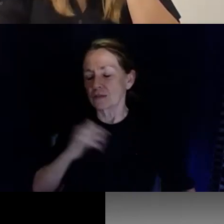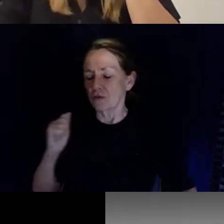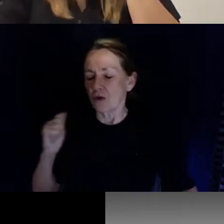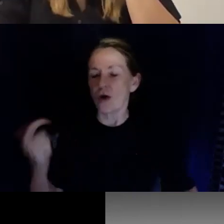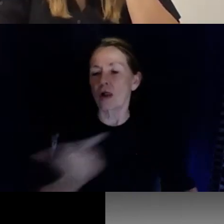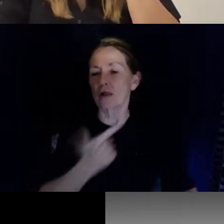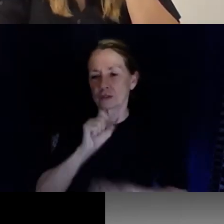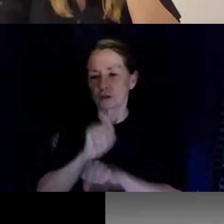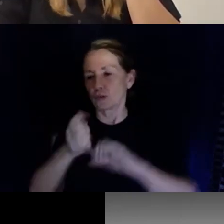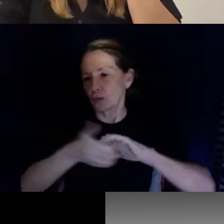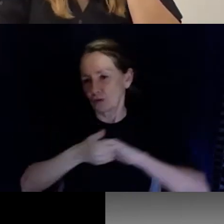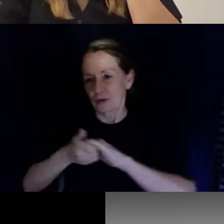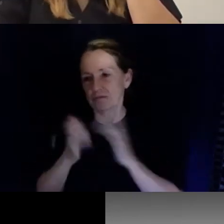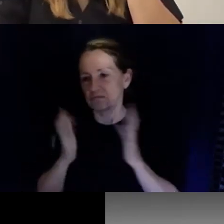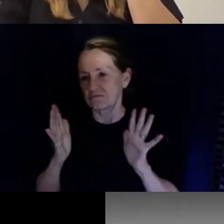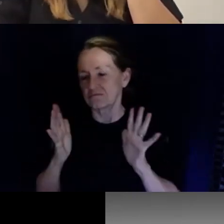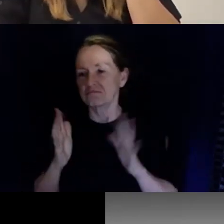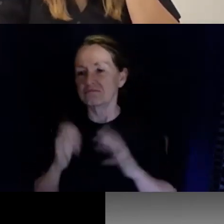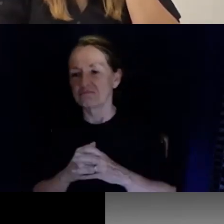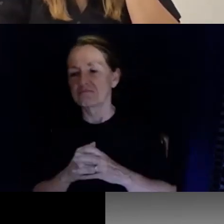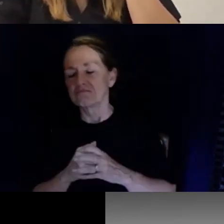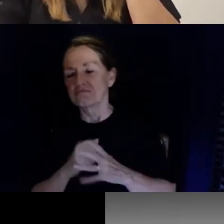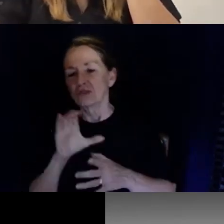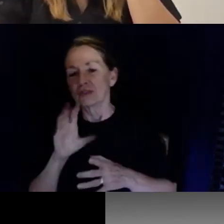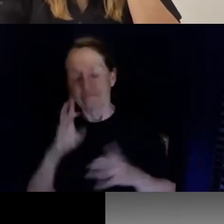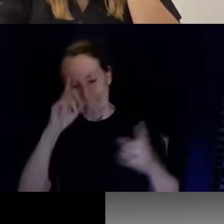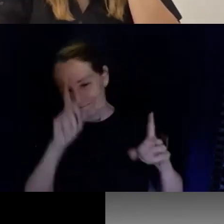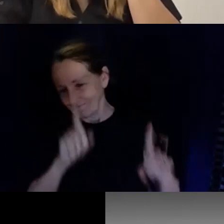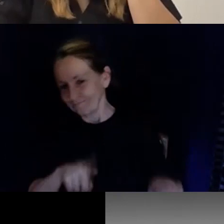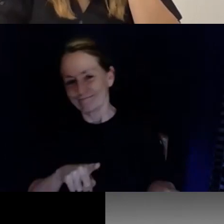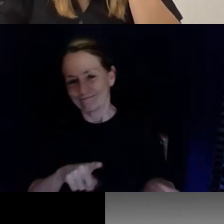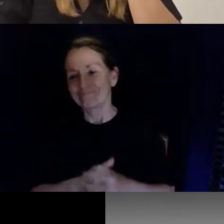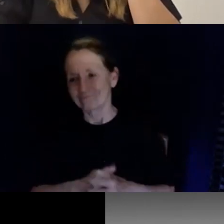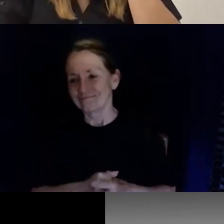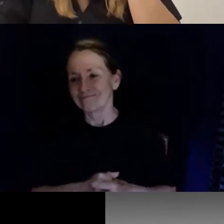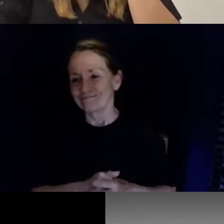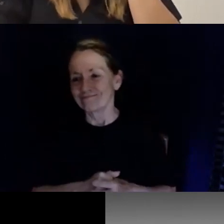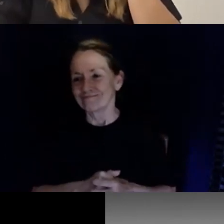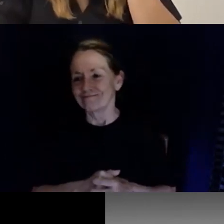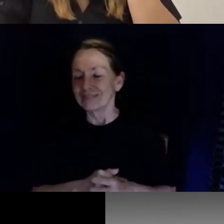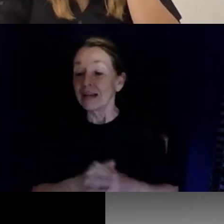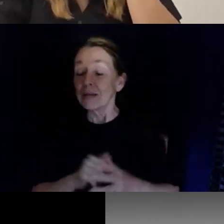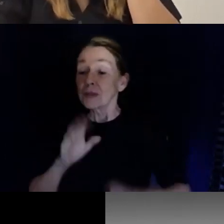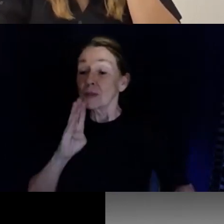I KNOW HOW HARD THOSE JOBS ARE. AND I UNDERSTAND ABOUT TRAUMA AND VICARIOUS TRAUMA. PLEASE DON'T MISTAKE MY WORDS OTHER THAN A WISH FOR US ALL TO WORK TOGETHER.